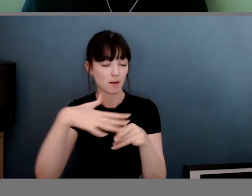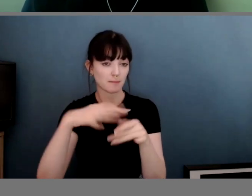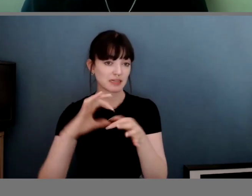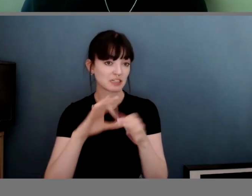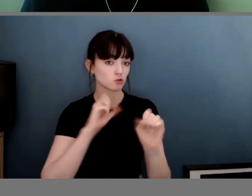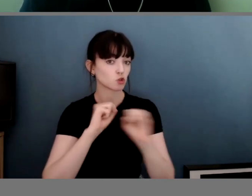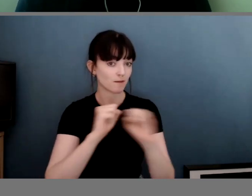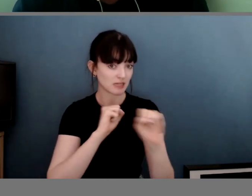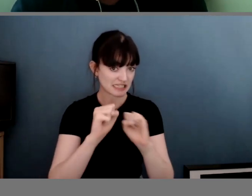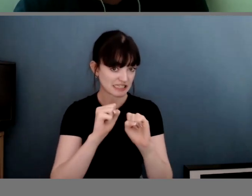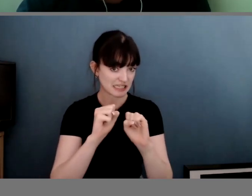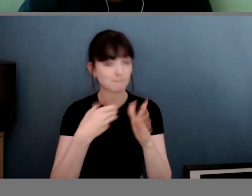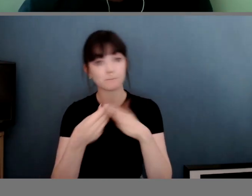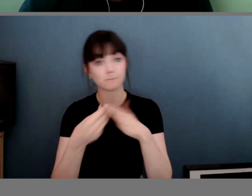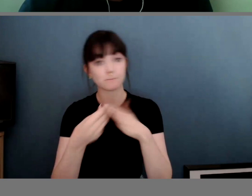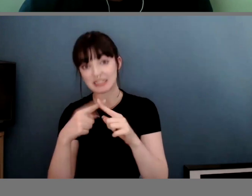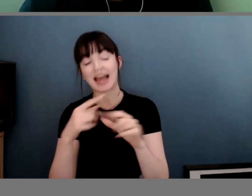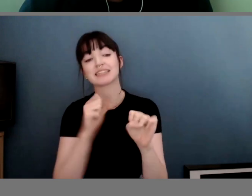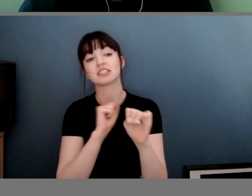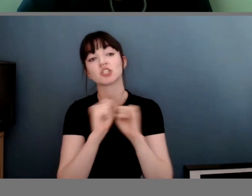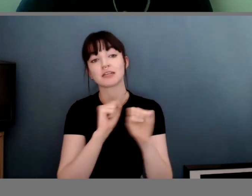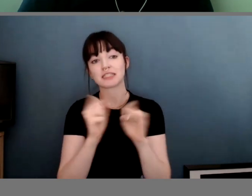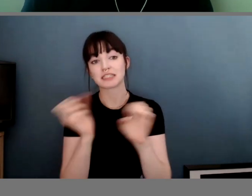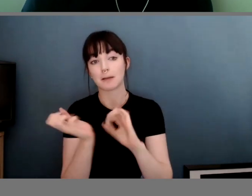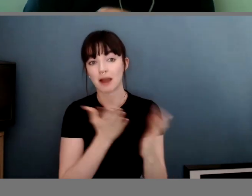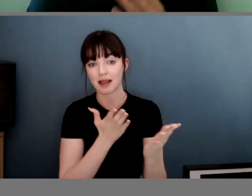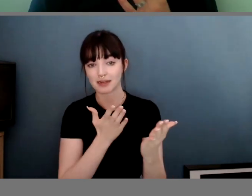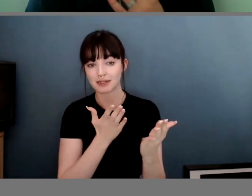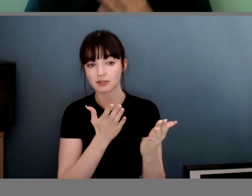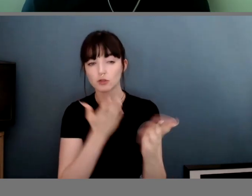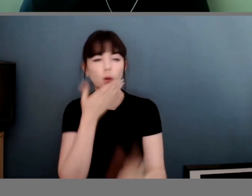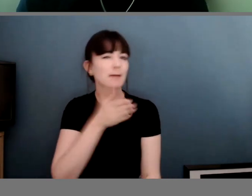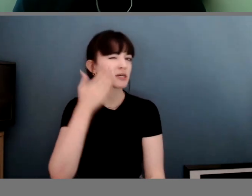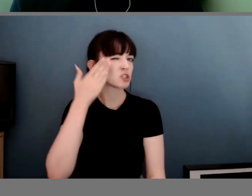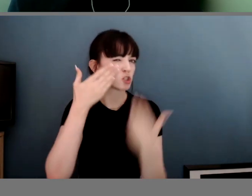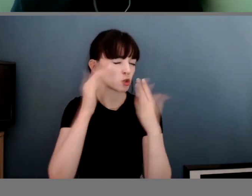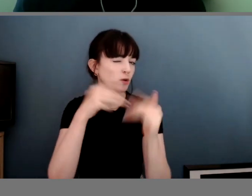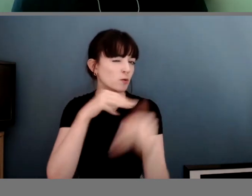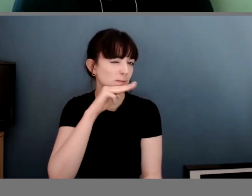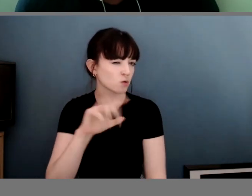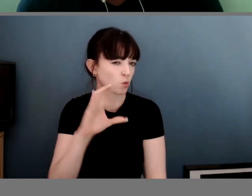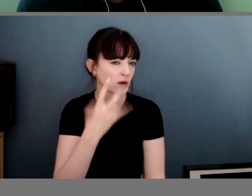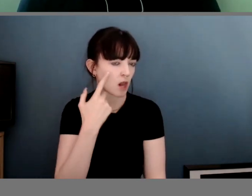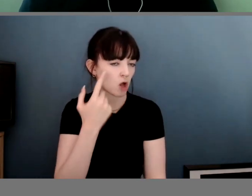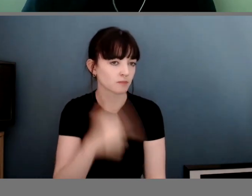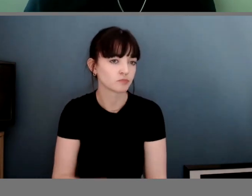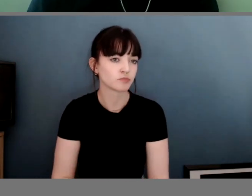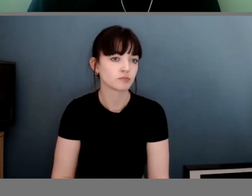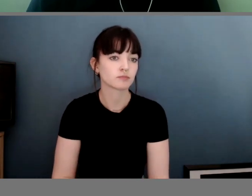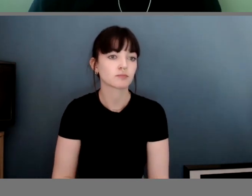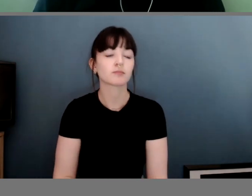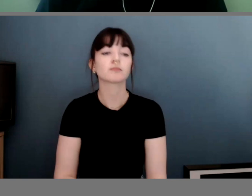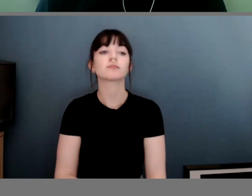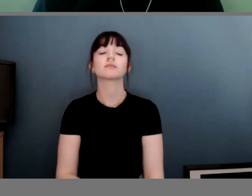services are being supplied. Let us have a quick look at this. The European Accessibility Act has